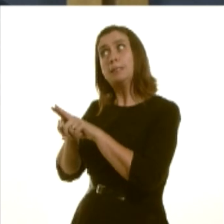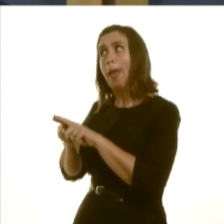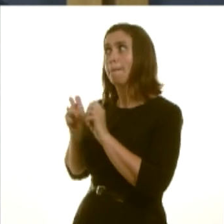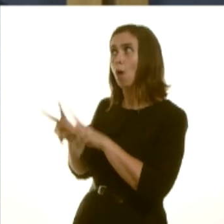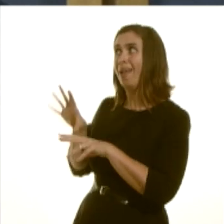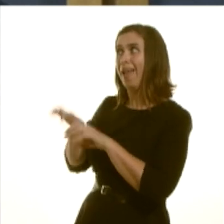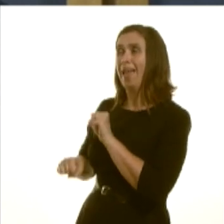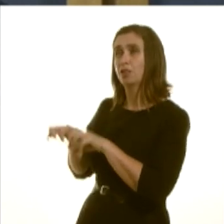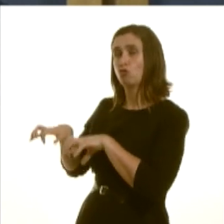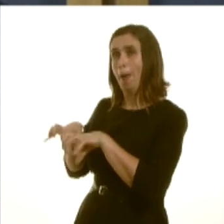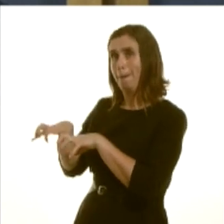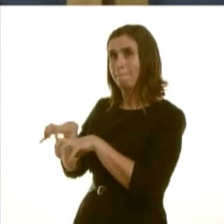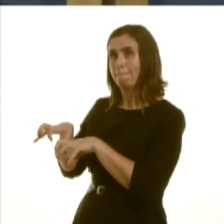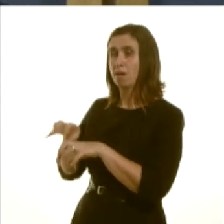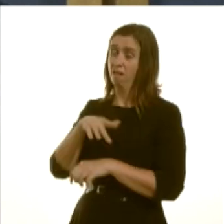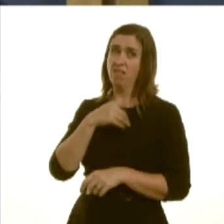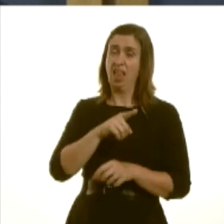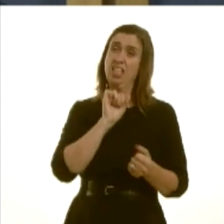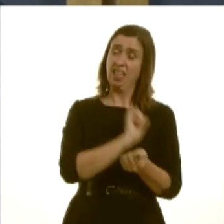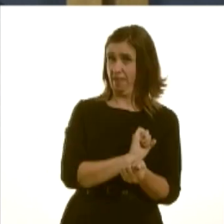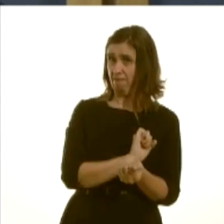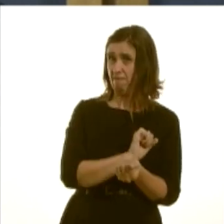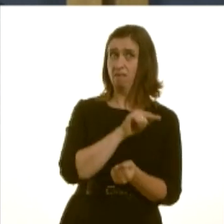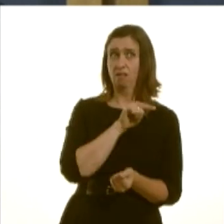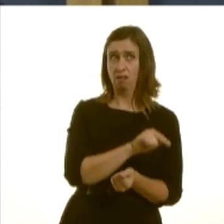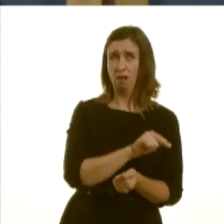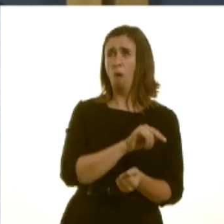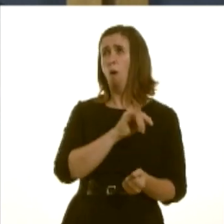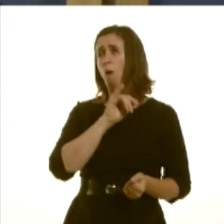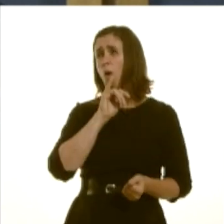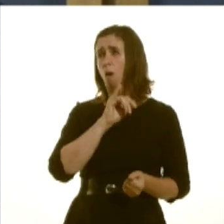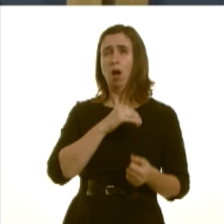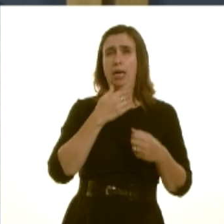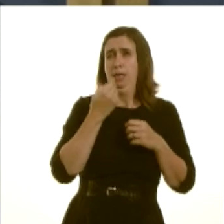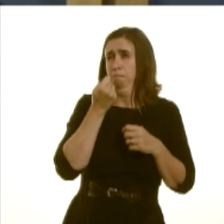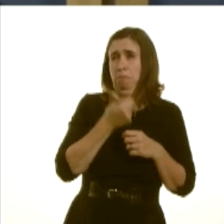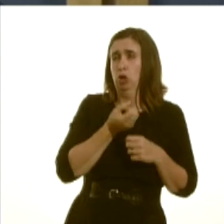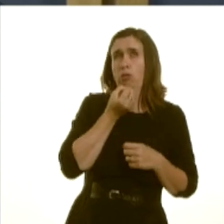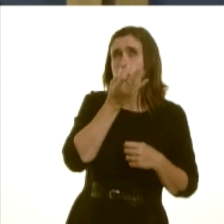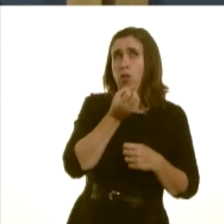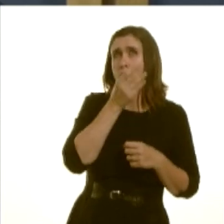likely that human trafficking cases are seriously under-reported. What action is the Welsh Government